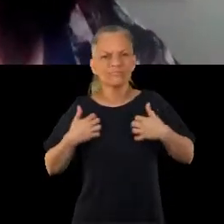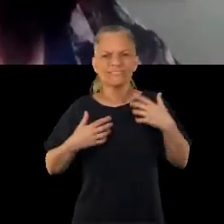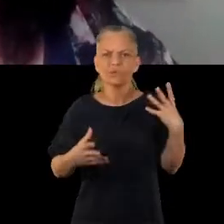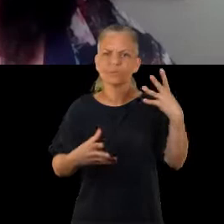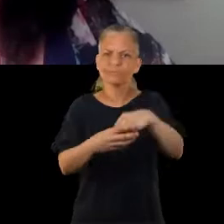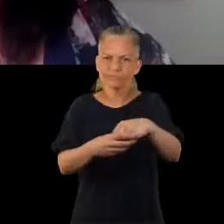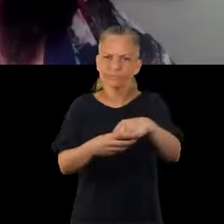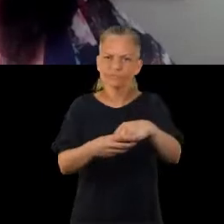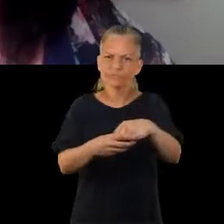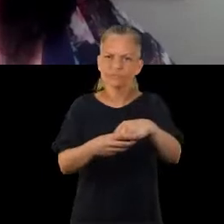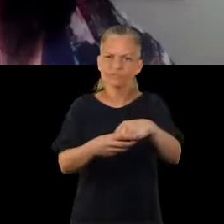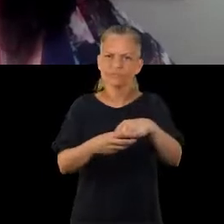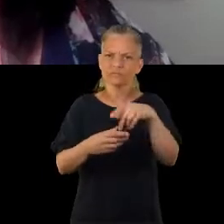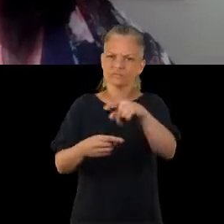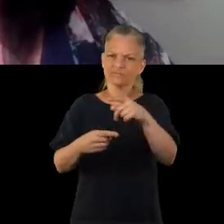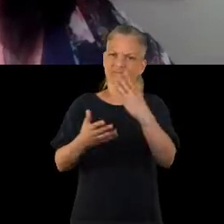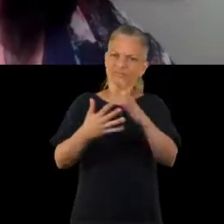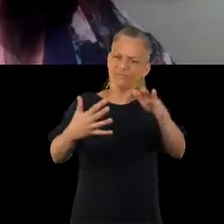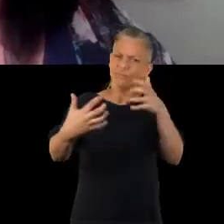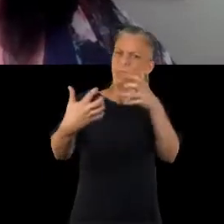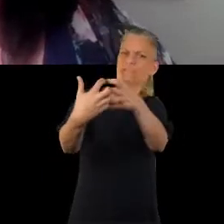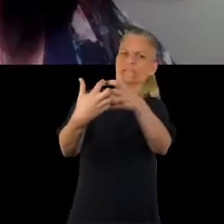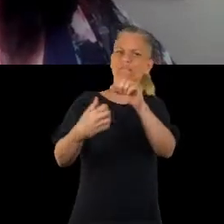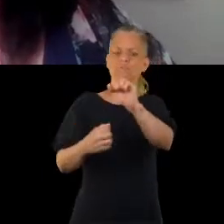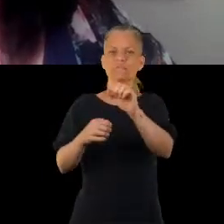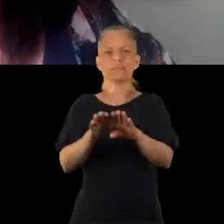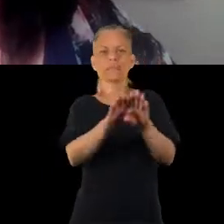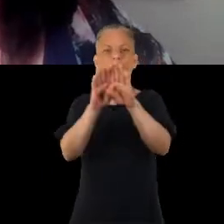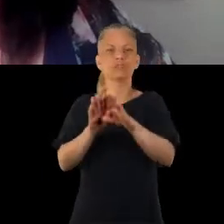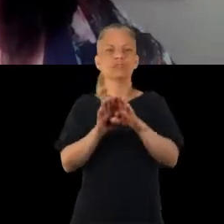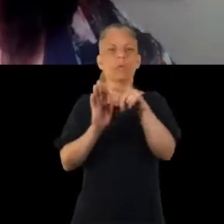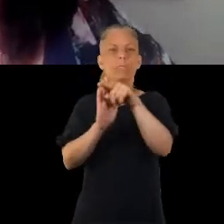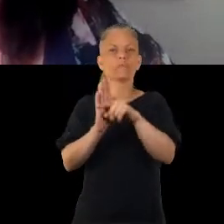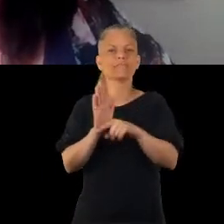differently to the NHS in Scotland and there’s a different focus in terms of peer roles within the